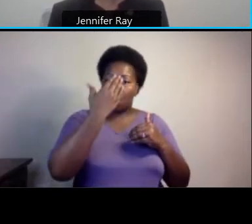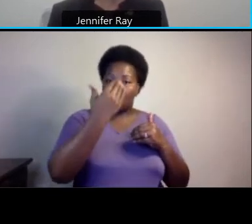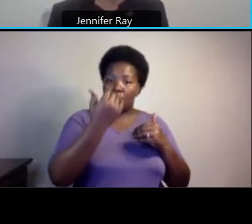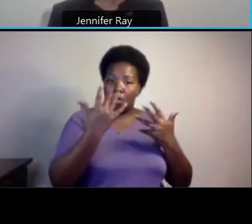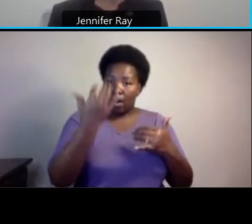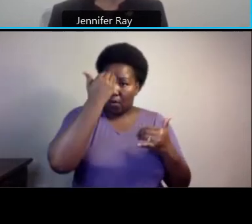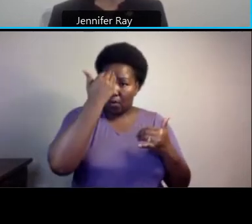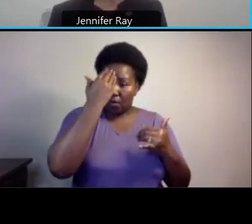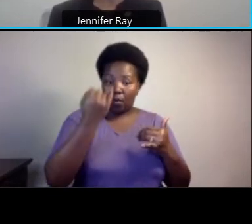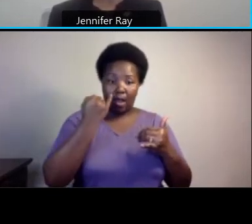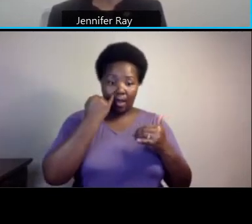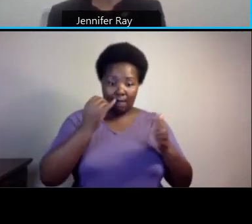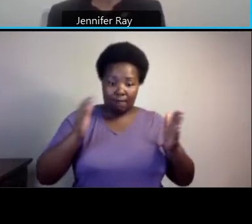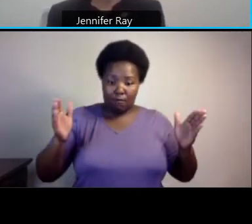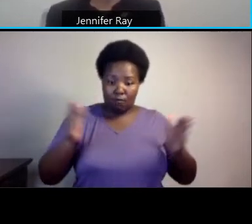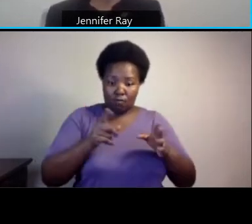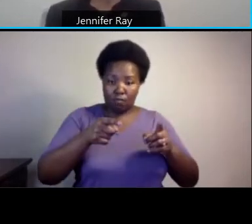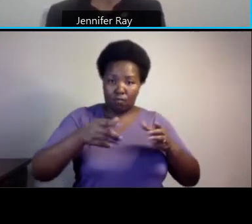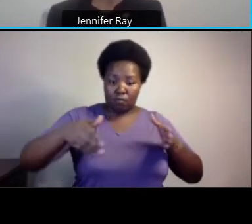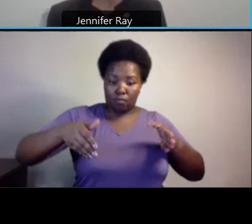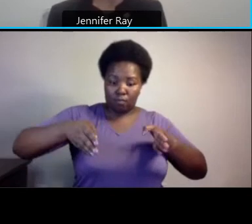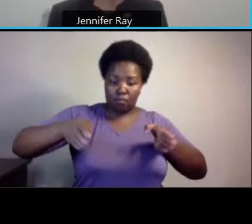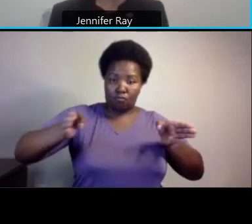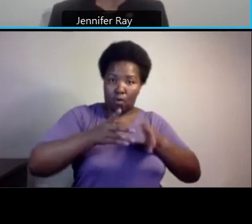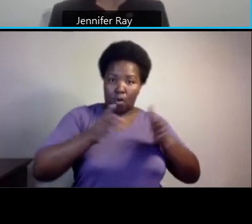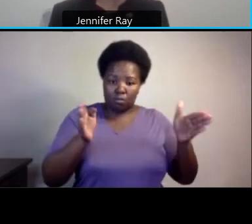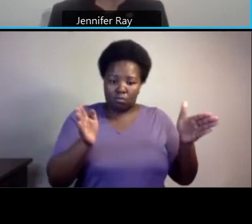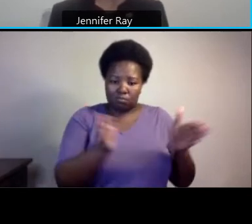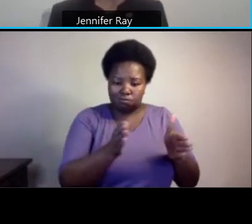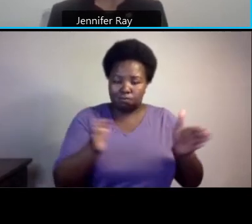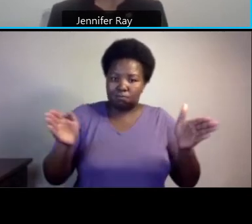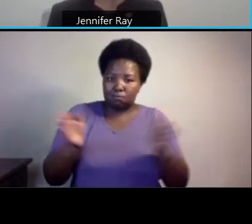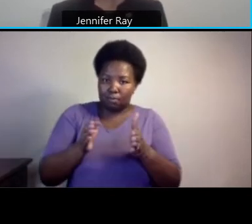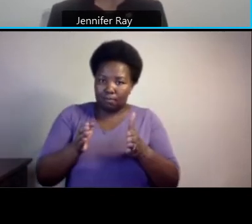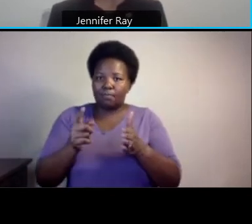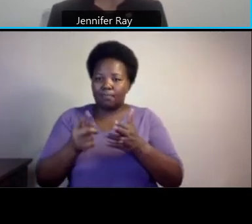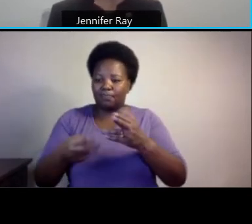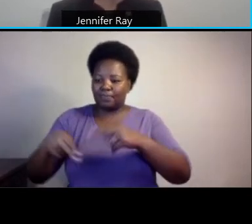you include a cycle track and asking if that is correct and the response is the protected bike